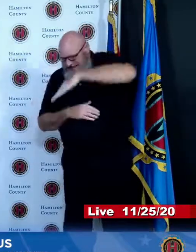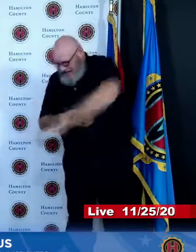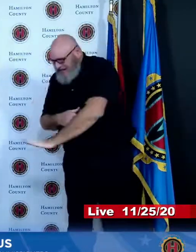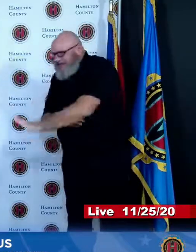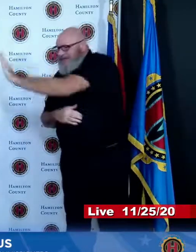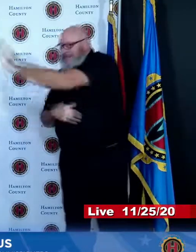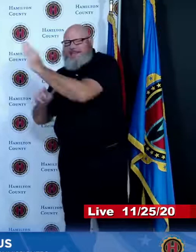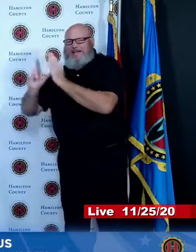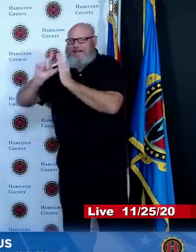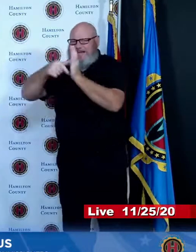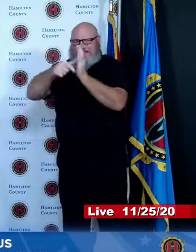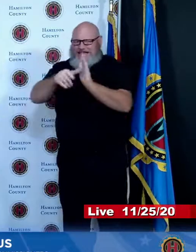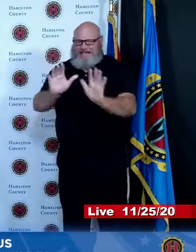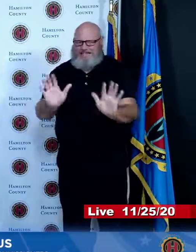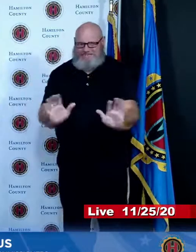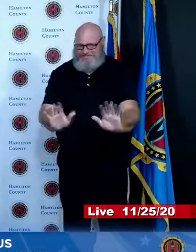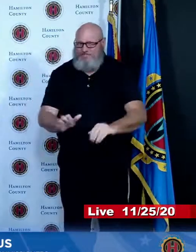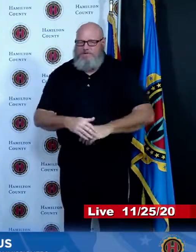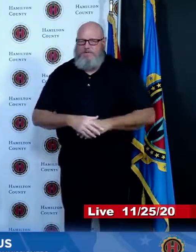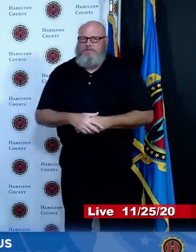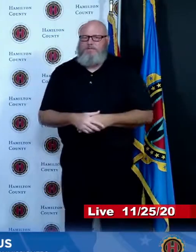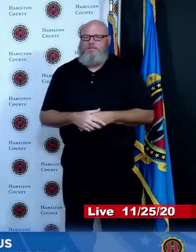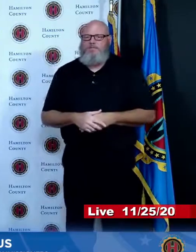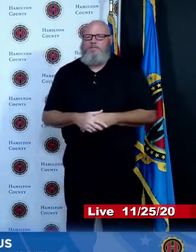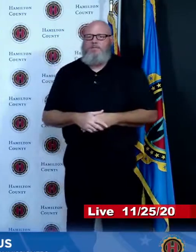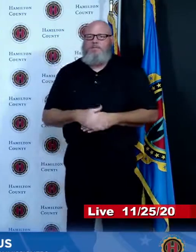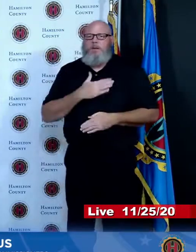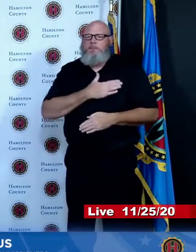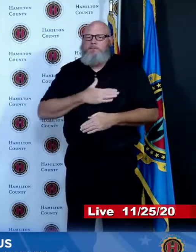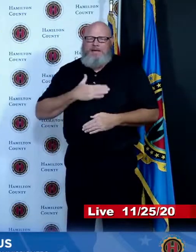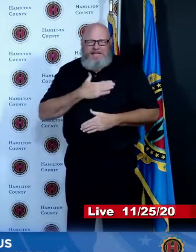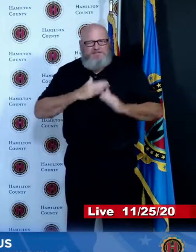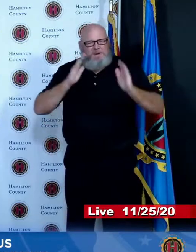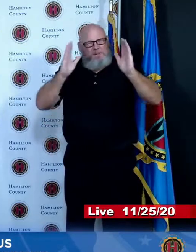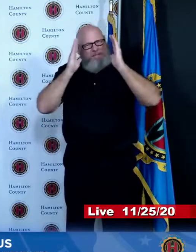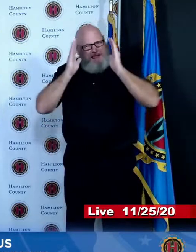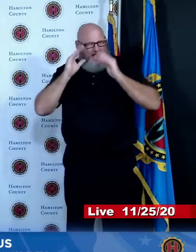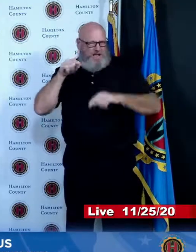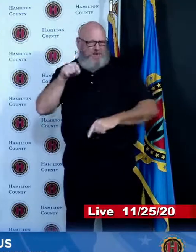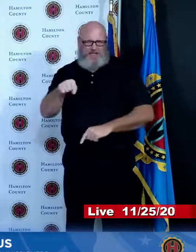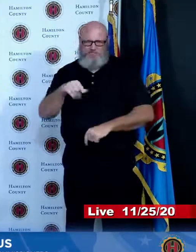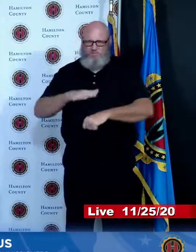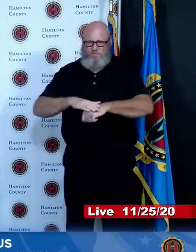people don't heed the warning so to that end we do have a special guest not that Greg is not